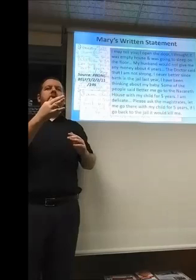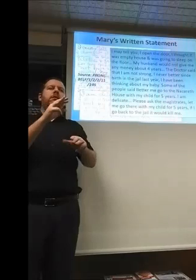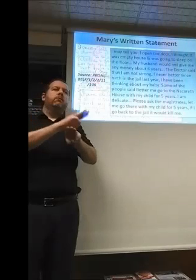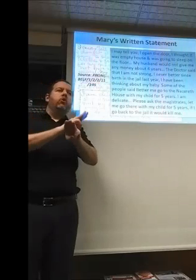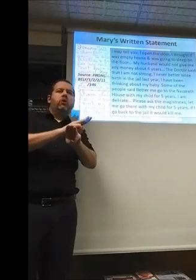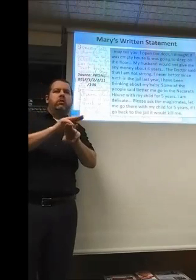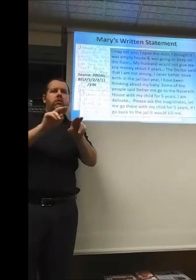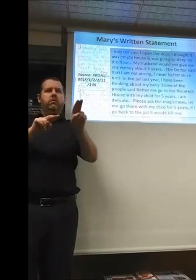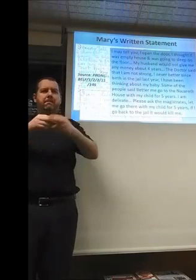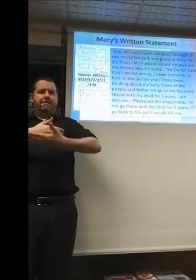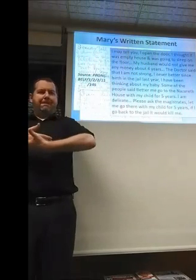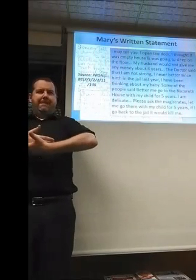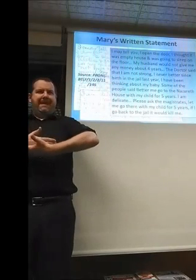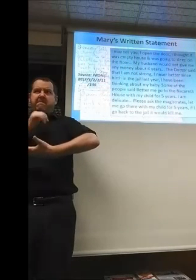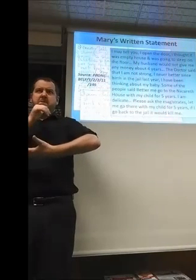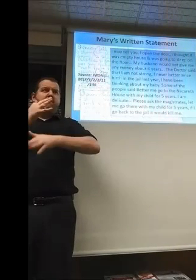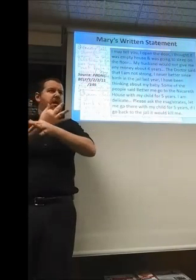how upset Maria was afterward.